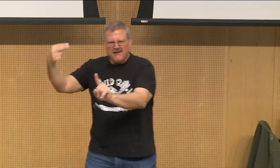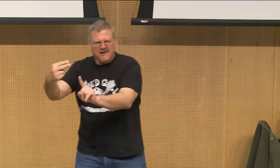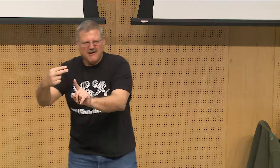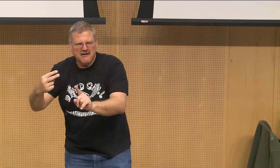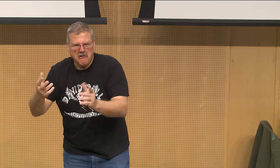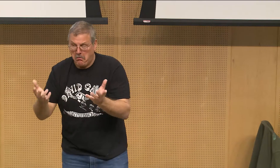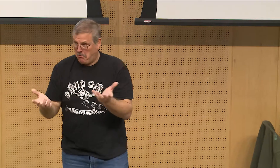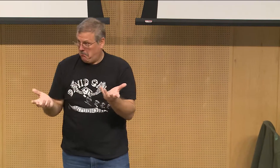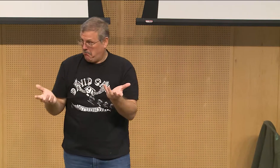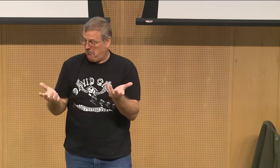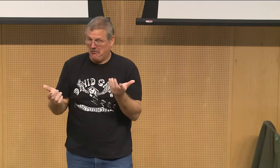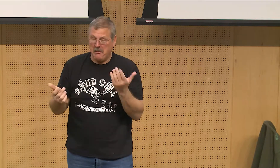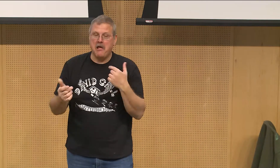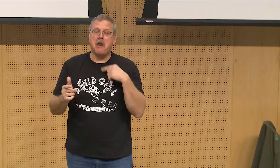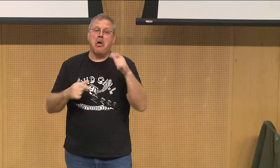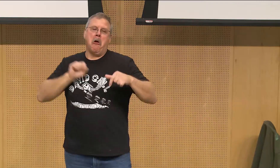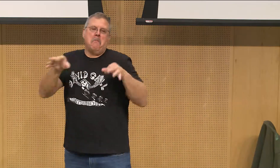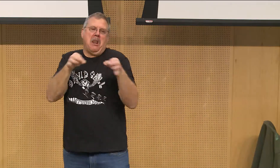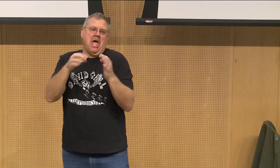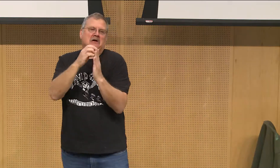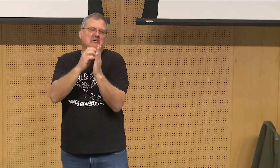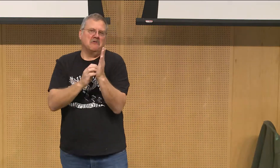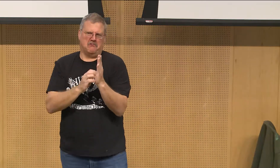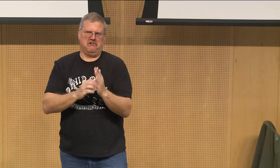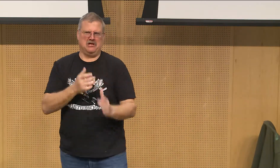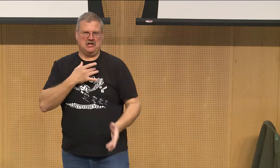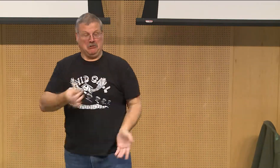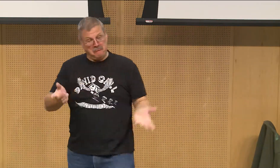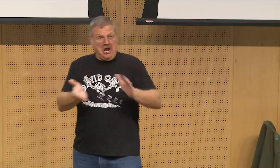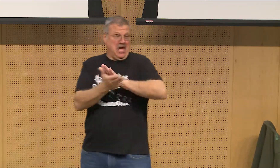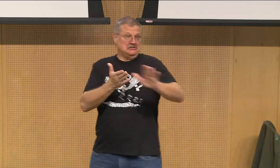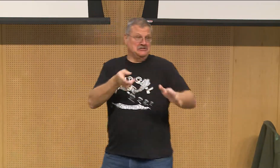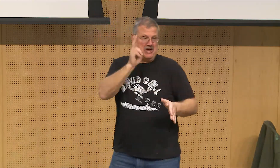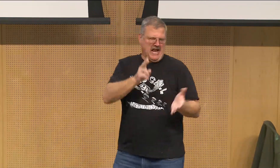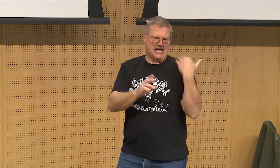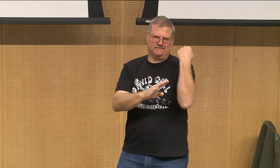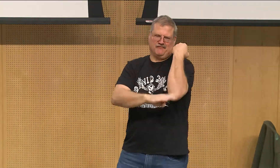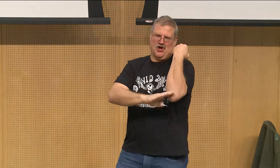and people, hearing people, were walking around, taking a look at it, and I explained it.